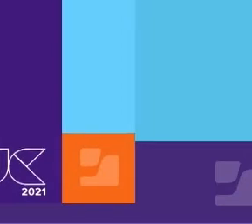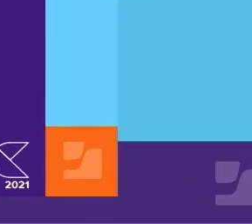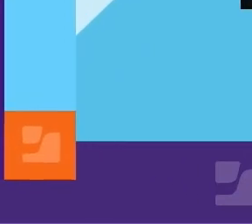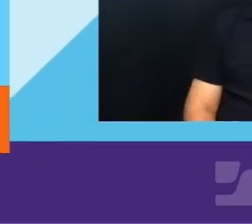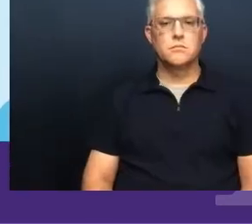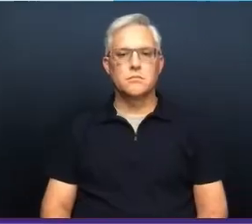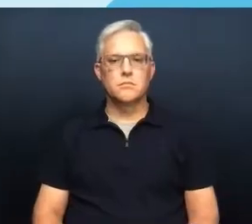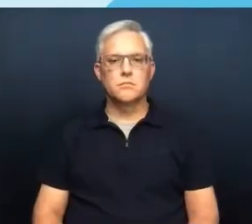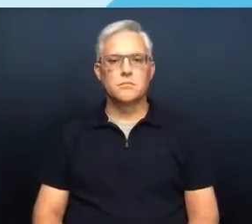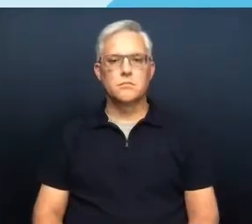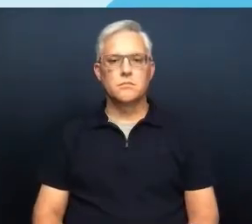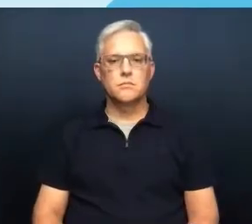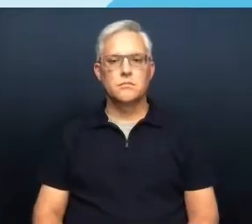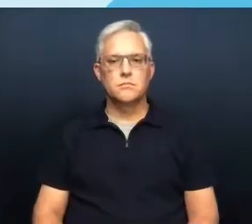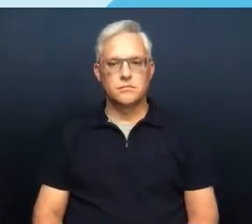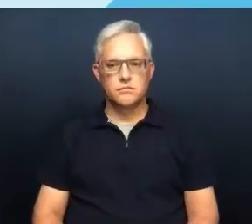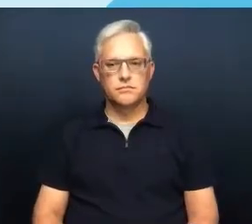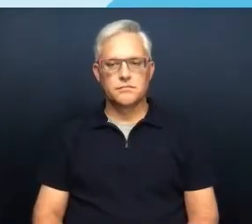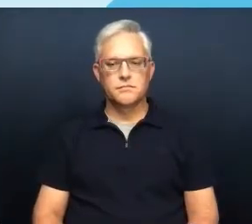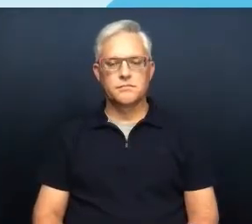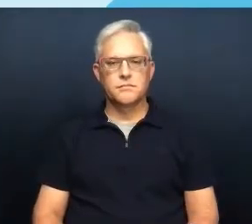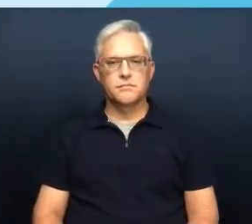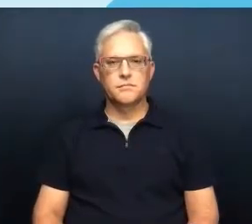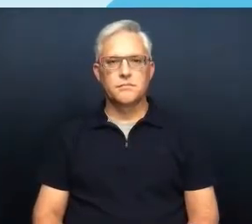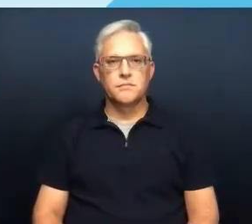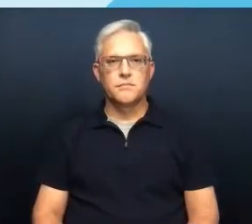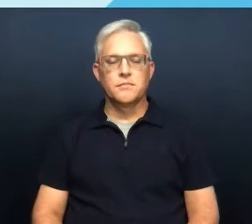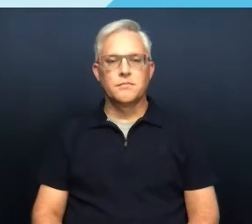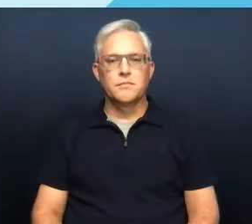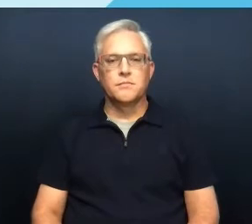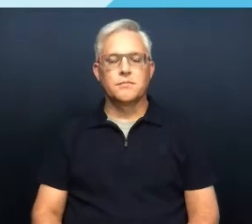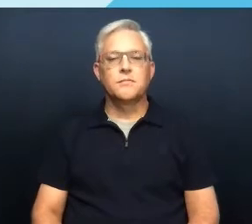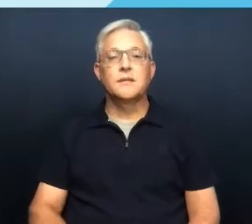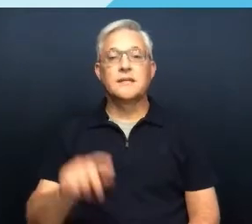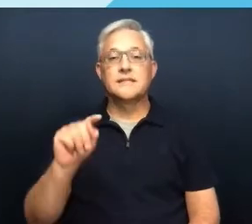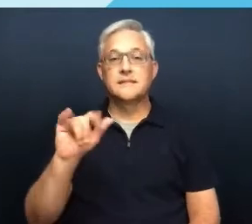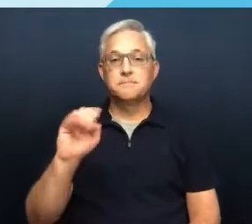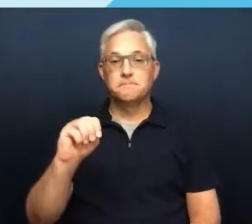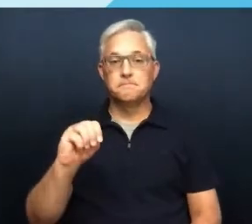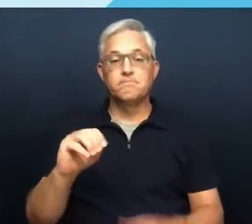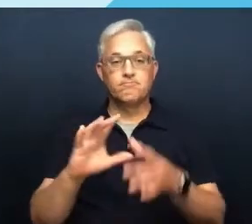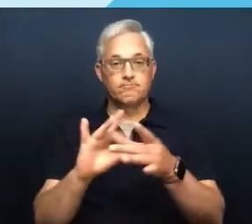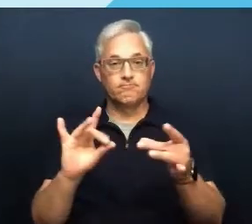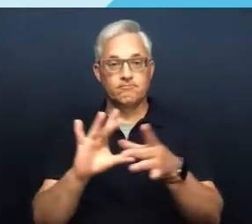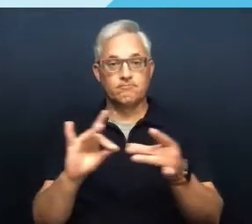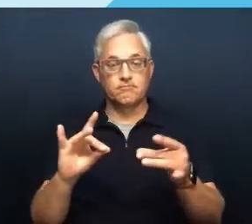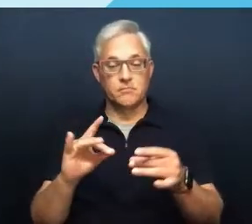So you'll notice during that demonstration that voiceover is talking quite quickly and I